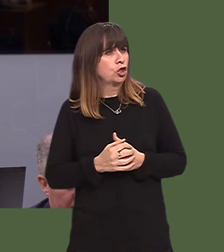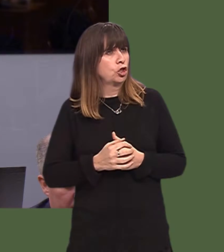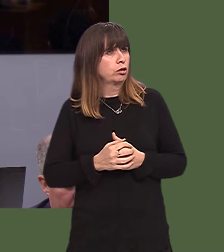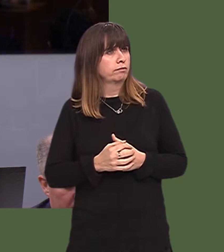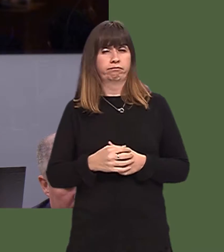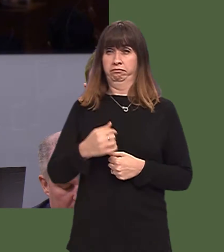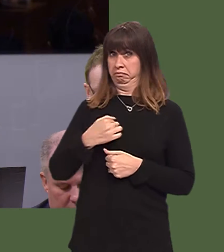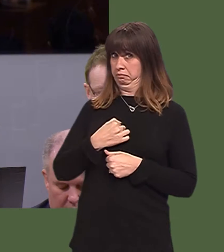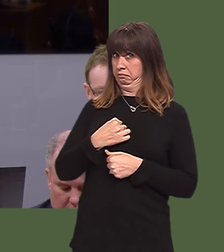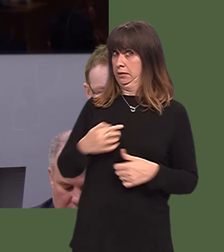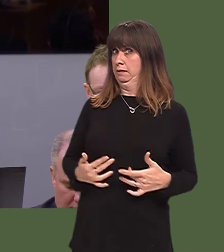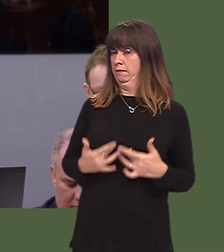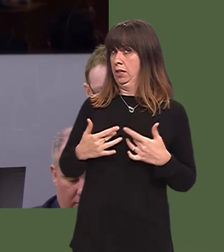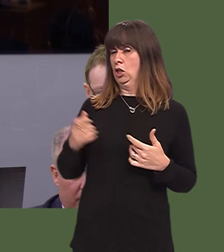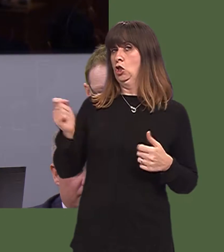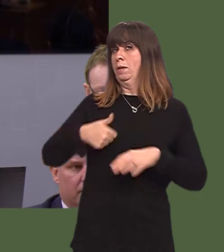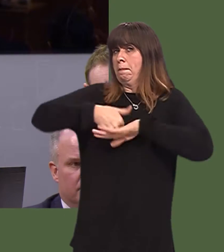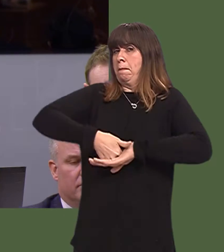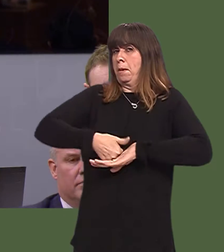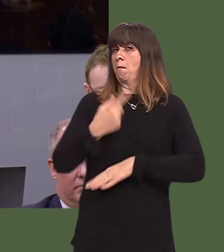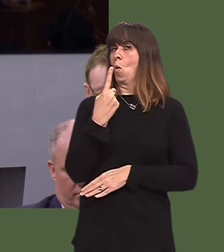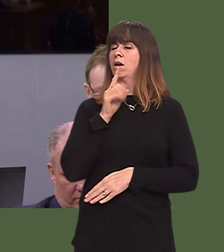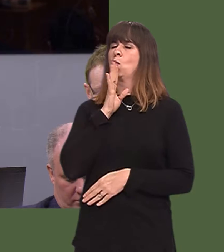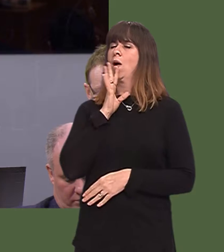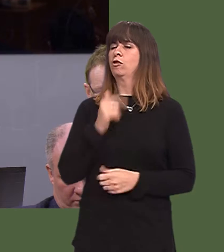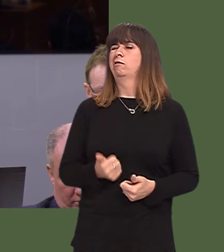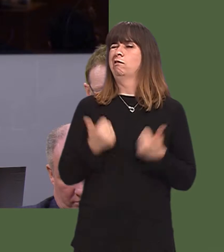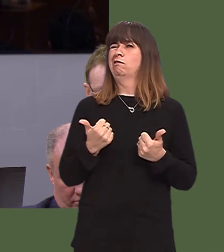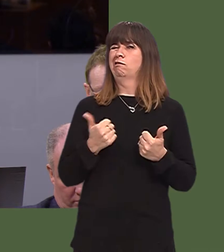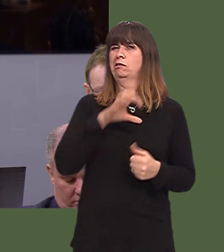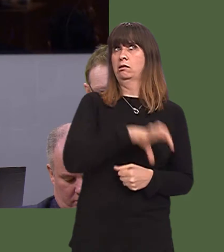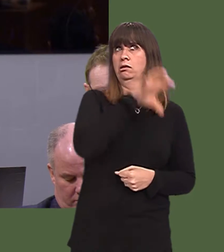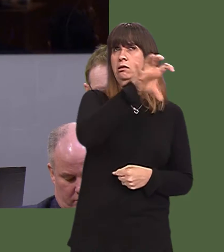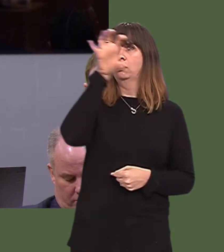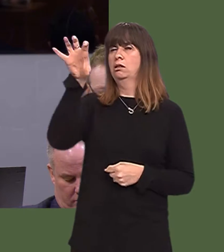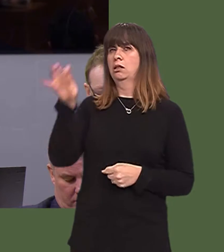that there should be at least one person with good Welsh language skills in each Flying Start scheme was met with some doubt.